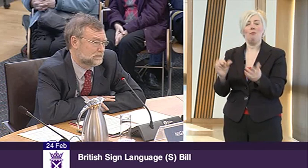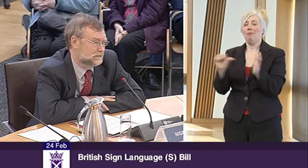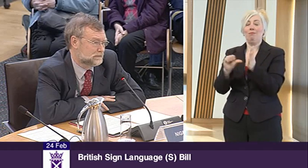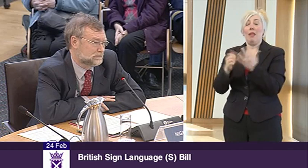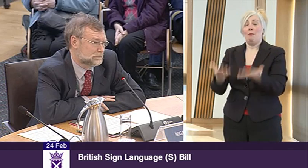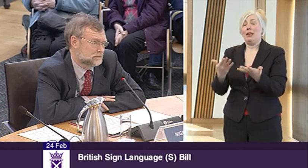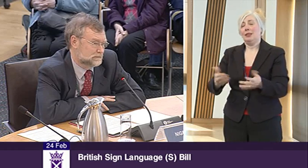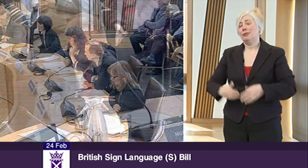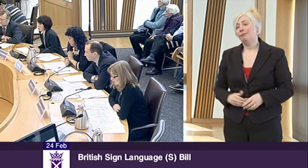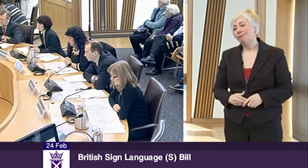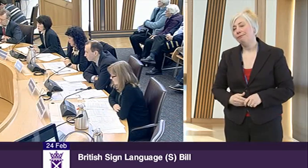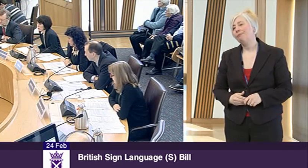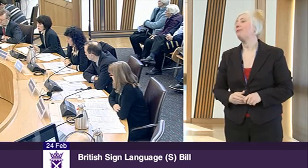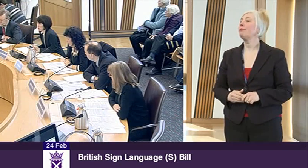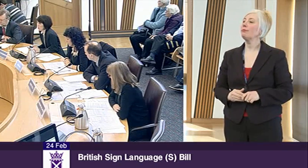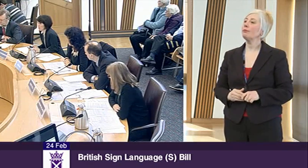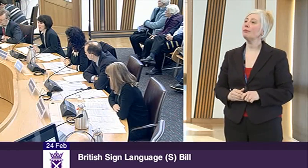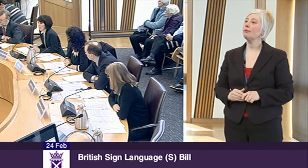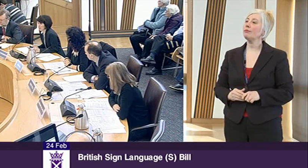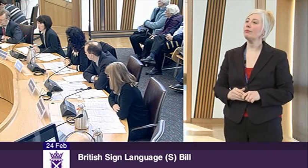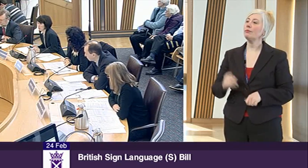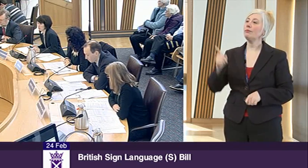are issues around that.